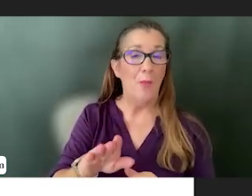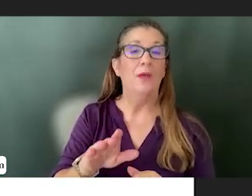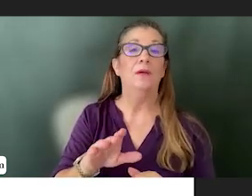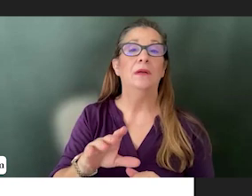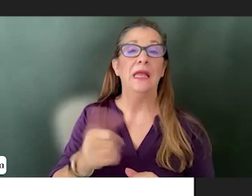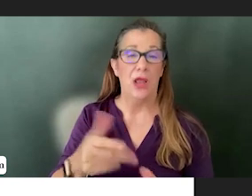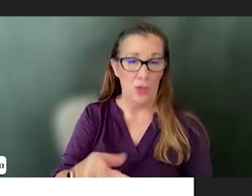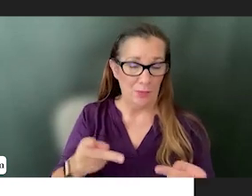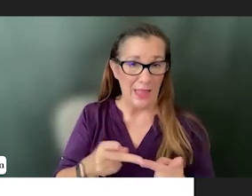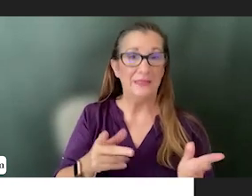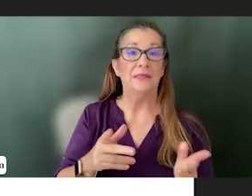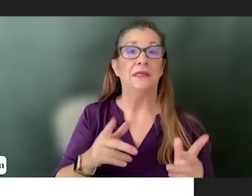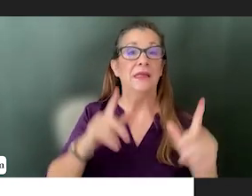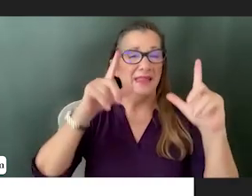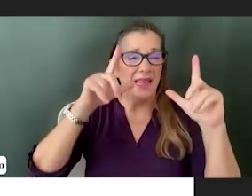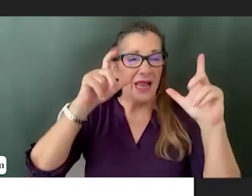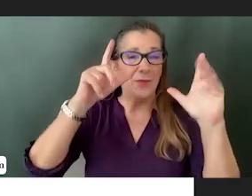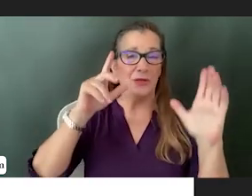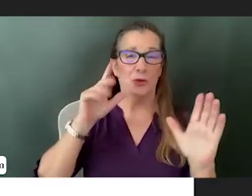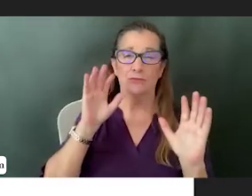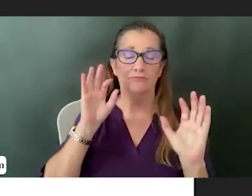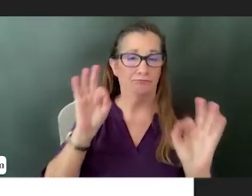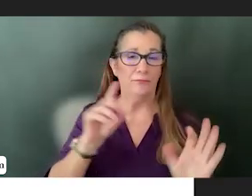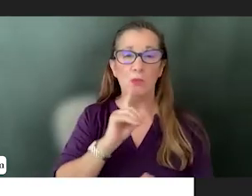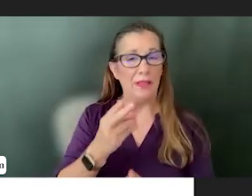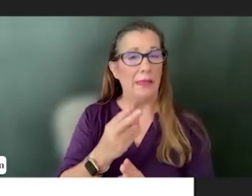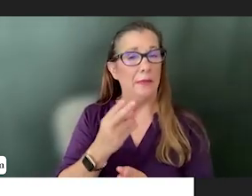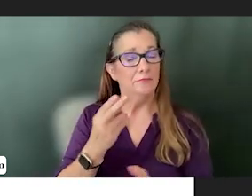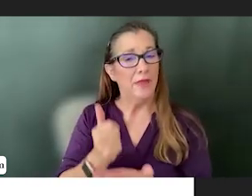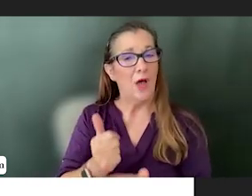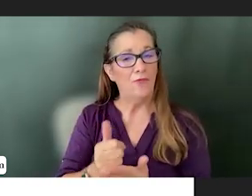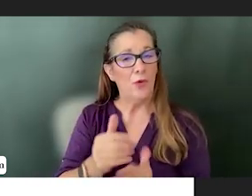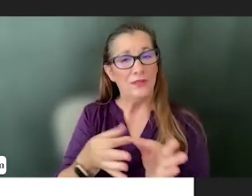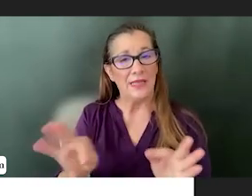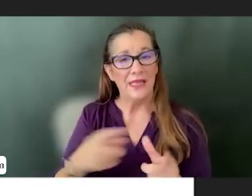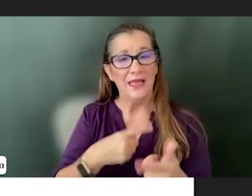Places take pictures of perfectly useful text and then display them as images.